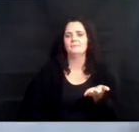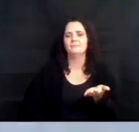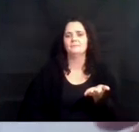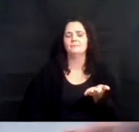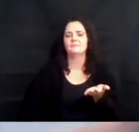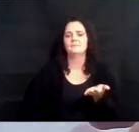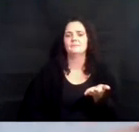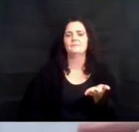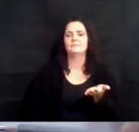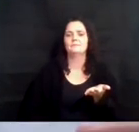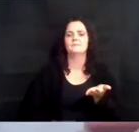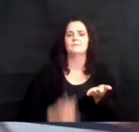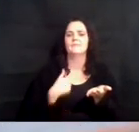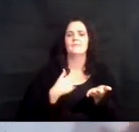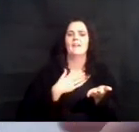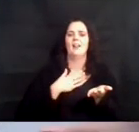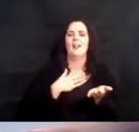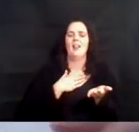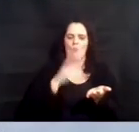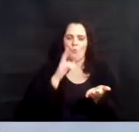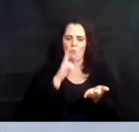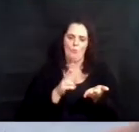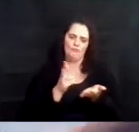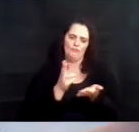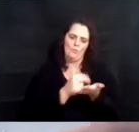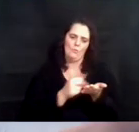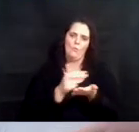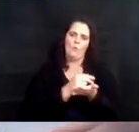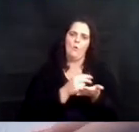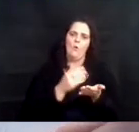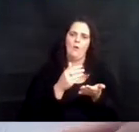through the tea cup to get that elliptical shape, that's fine, put a